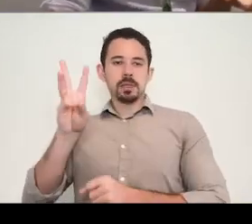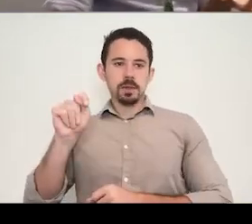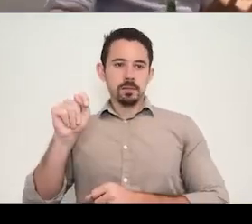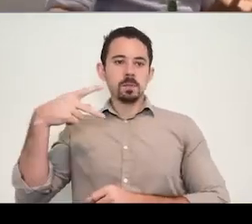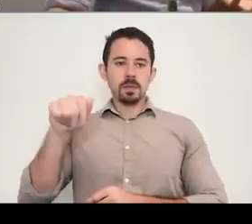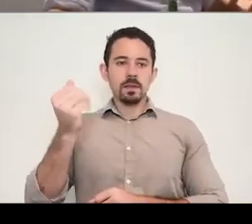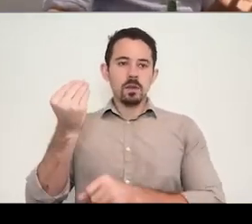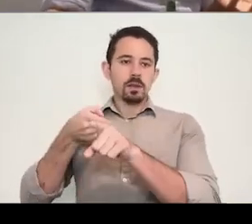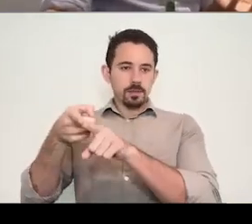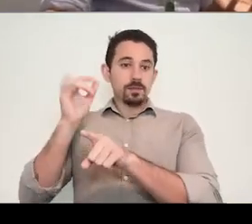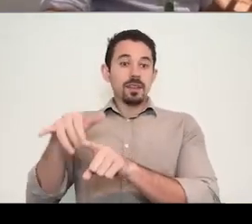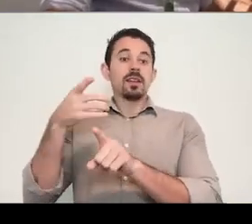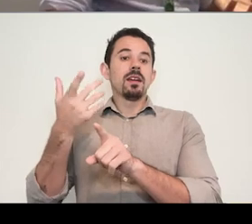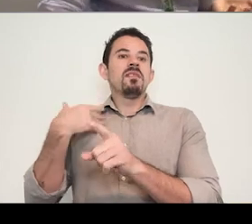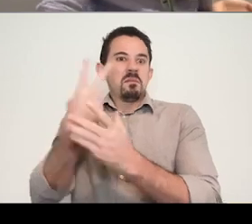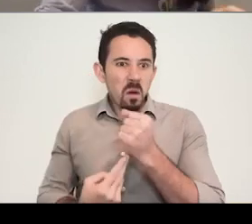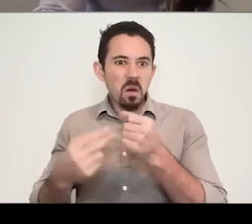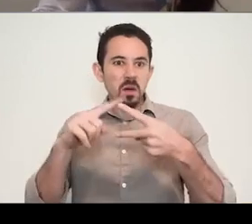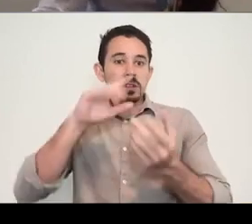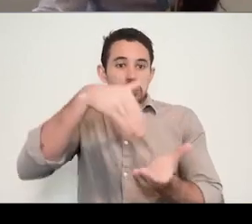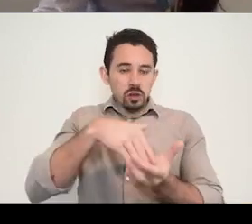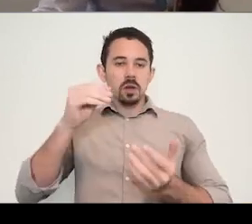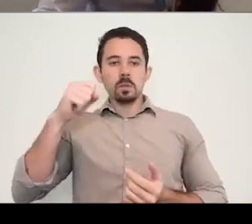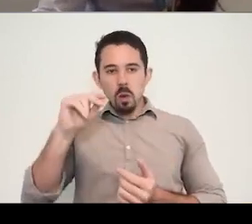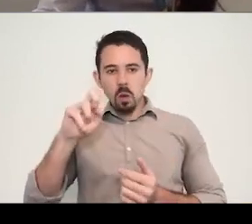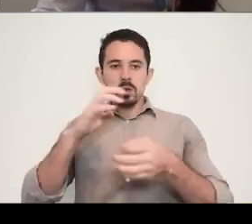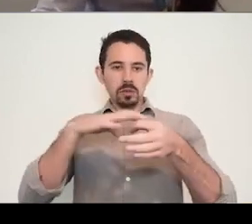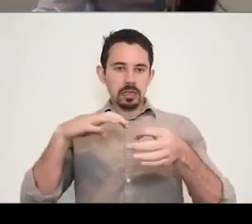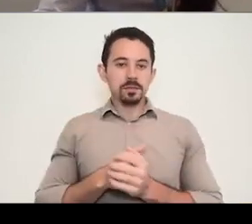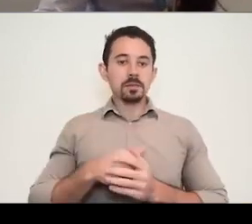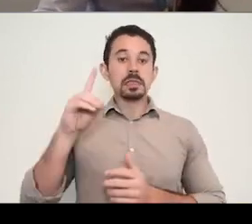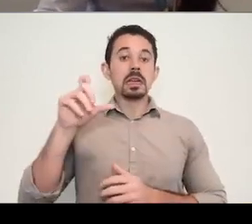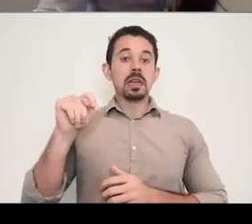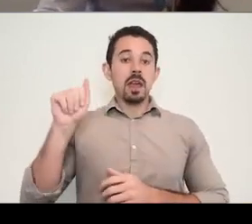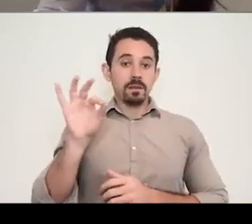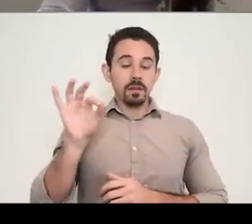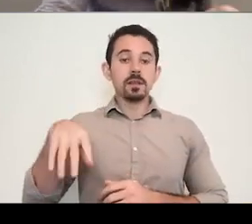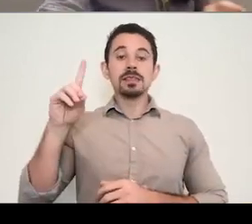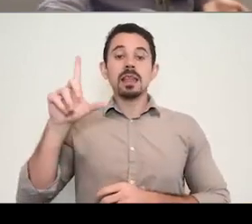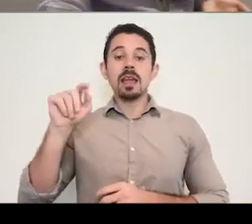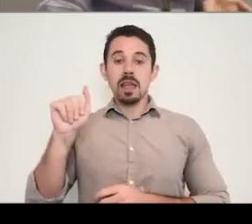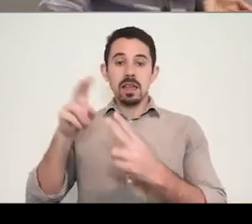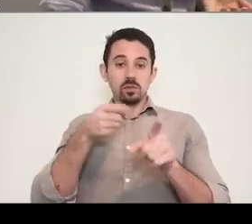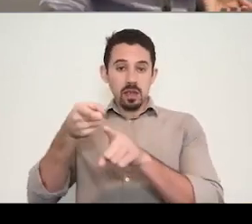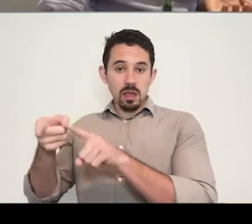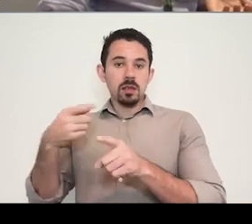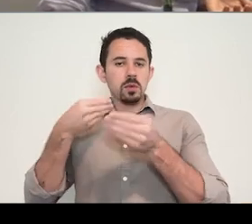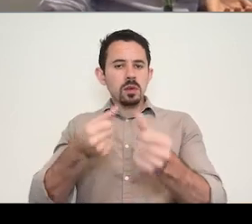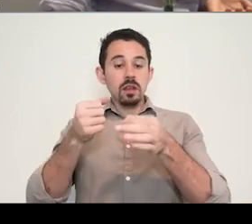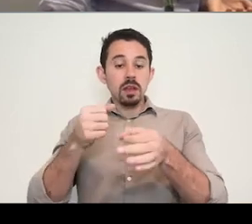was observed in wild type PA14, which has both central and spoke wrinkles. Delta PelF and delta